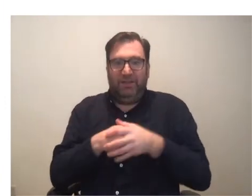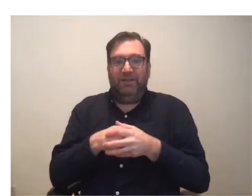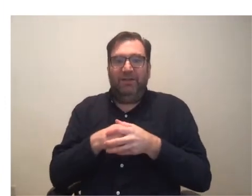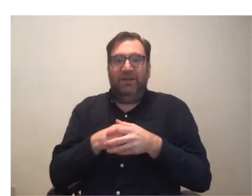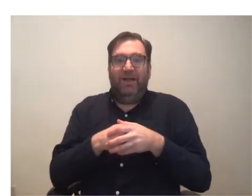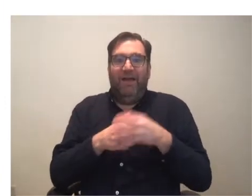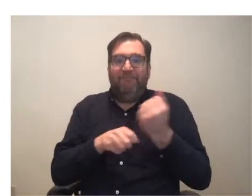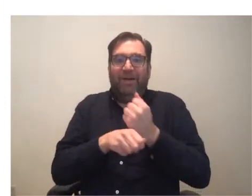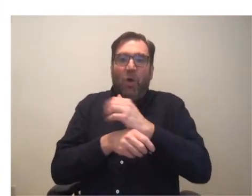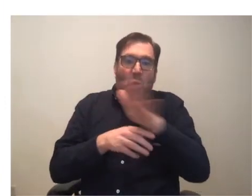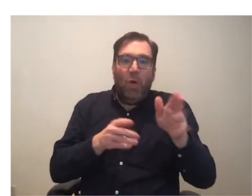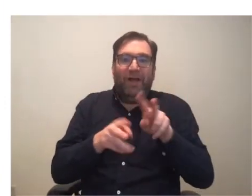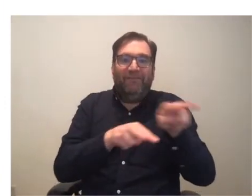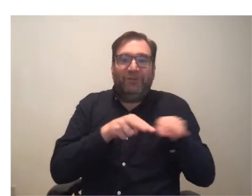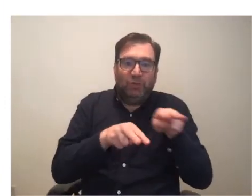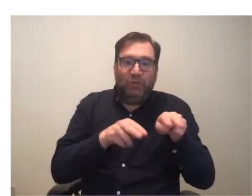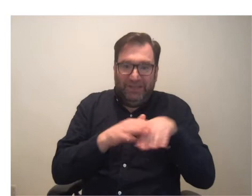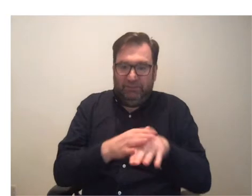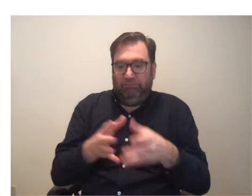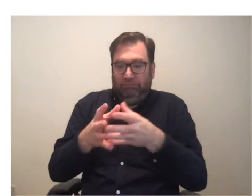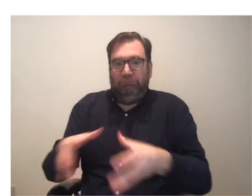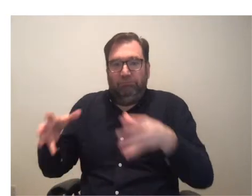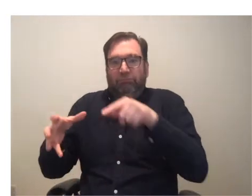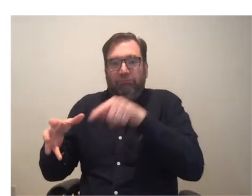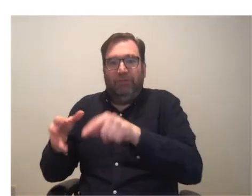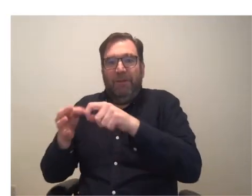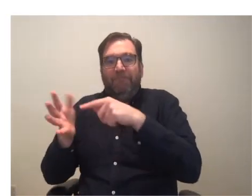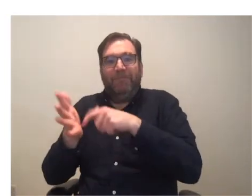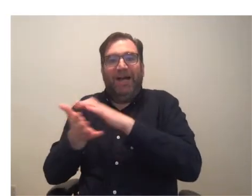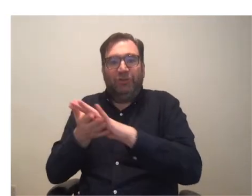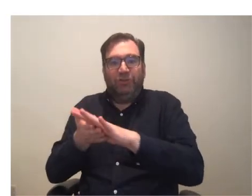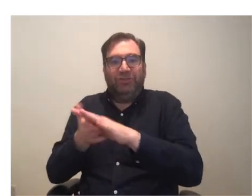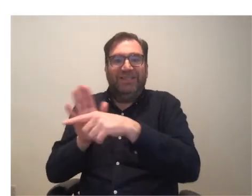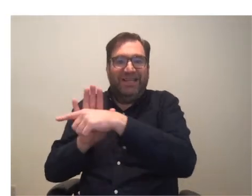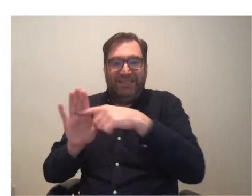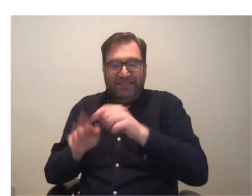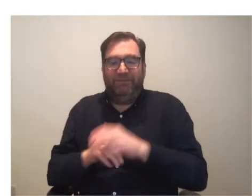and make all other dictionary videos in the batch negatives.